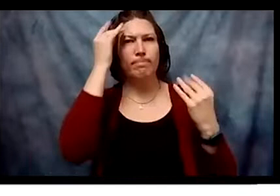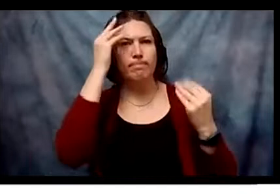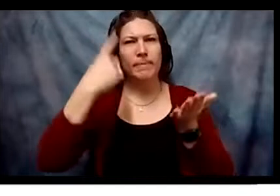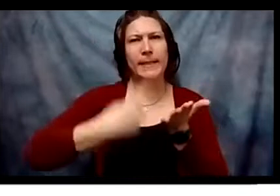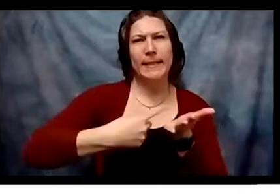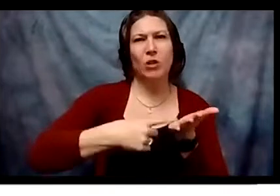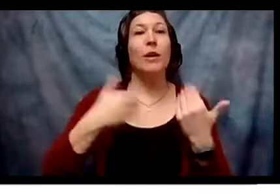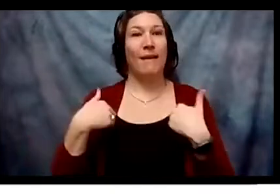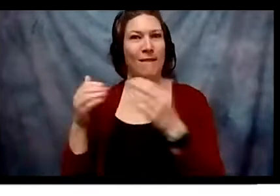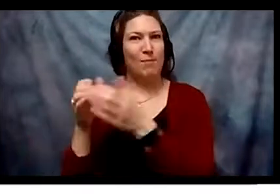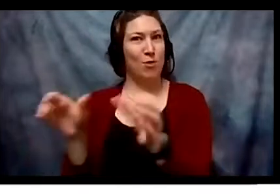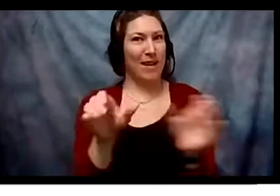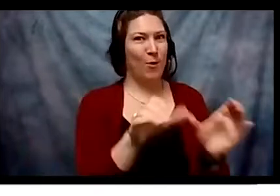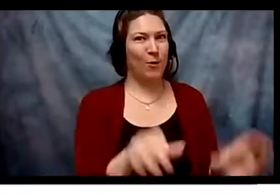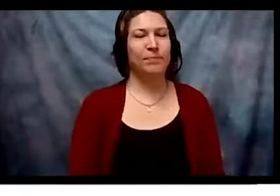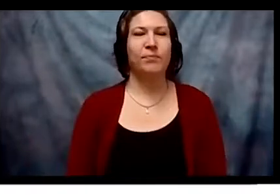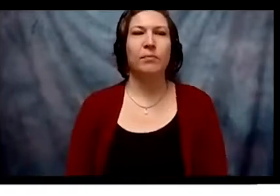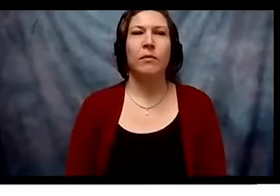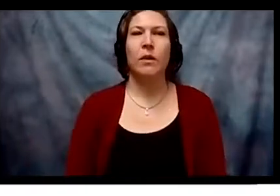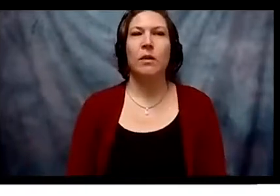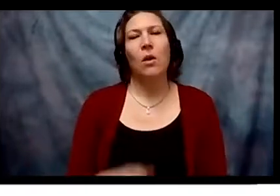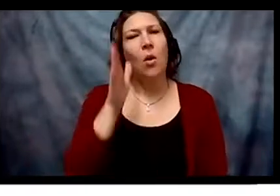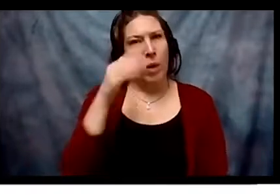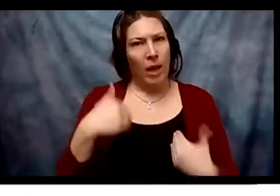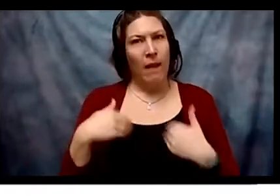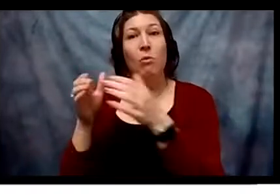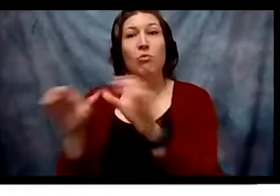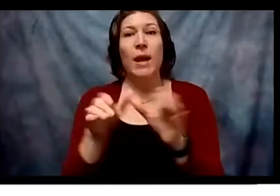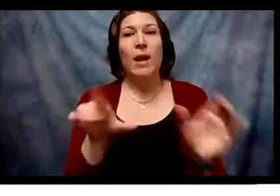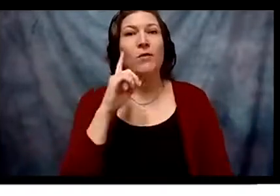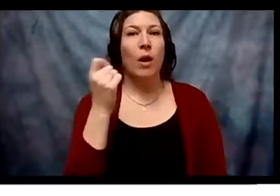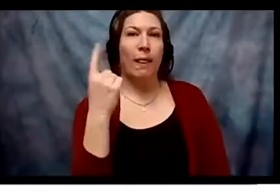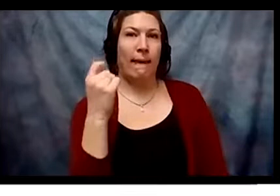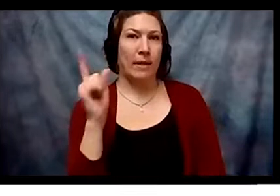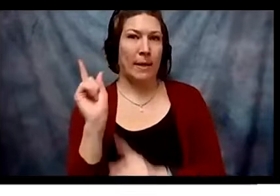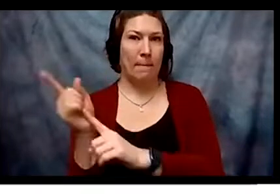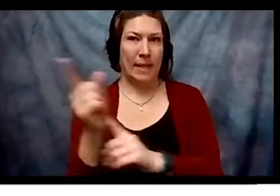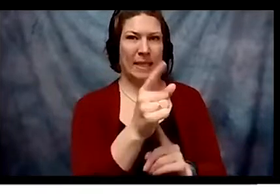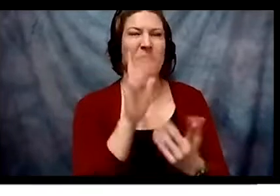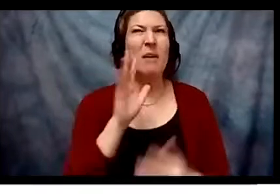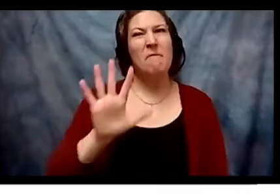We'll have breakouts for 11 minutes in groups of about five to six.